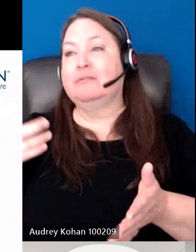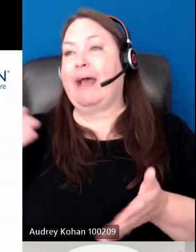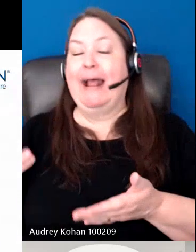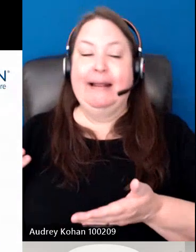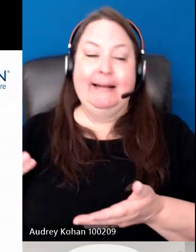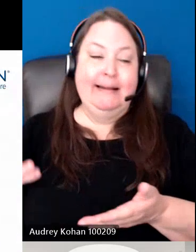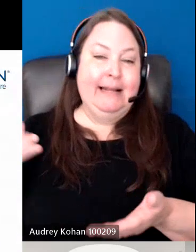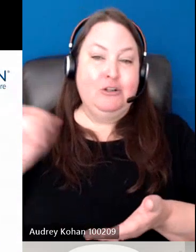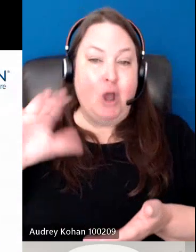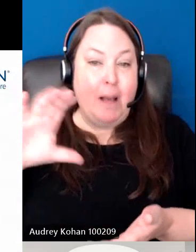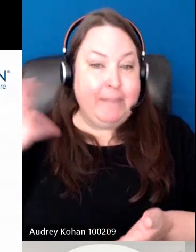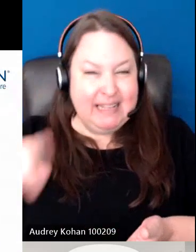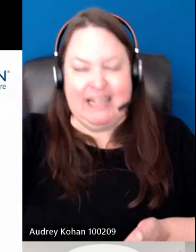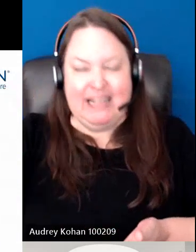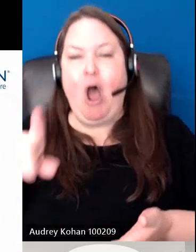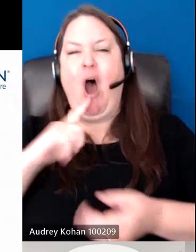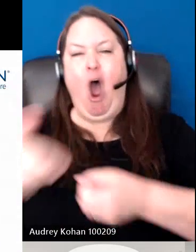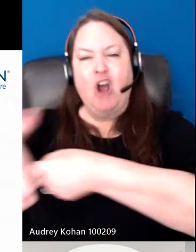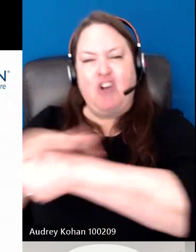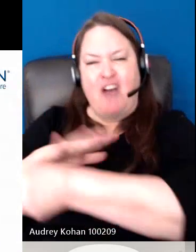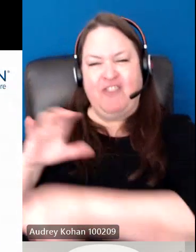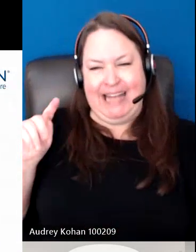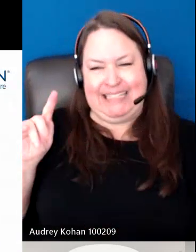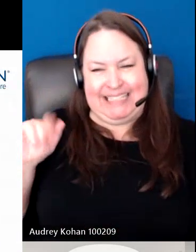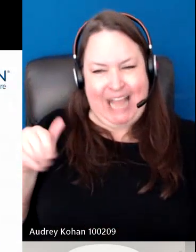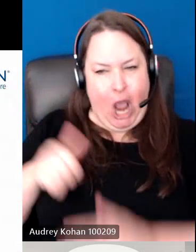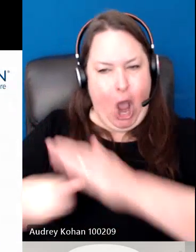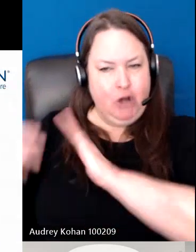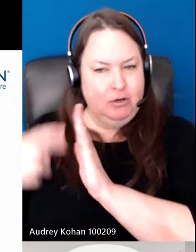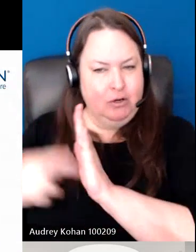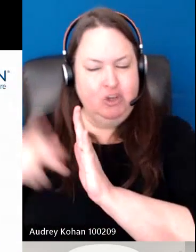covered entities under the regulation and should be complying with everything that we've talked